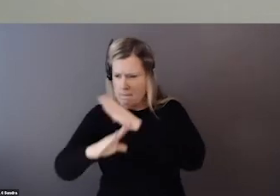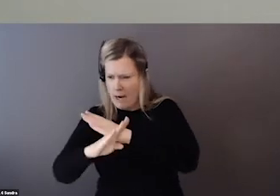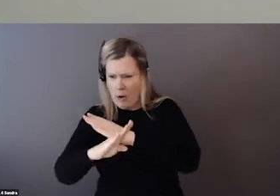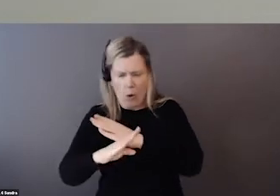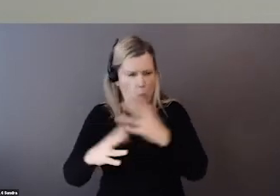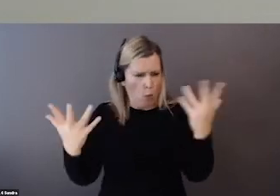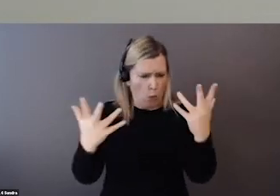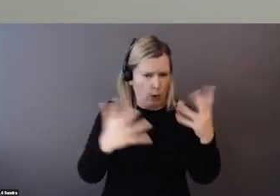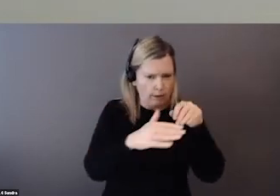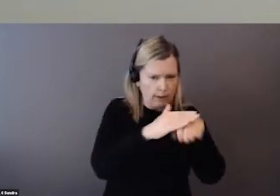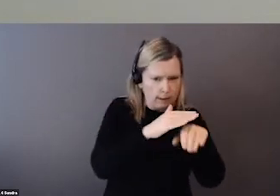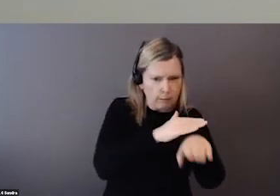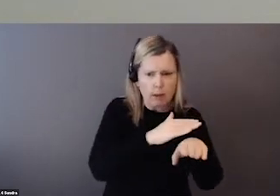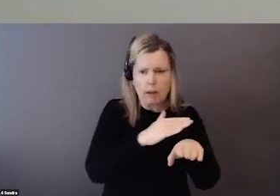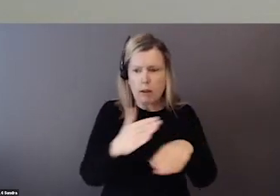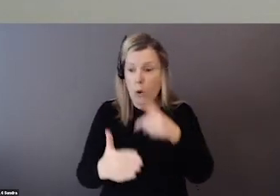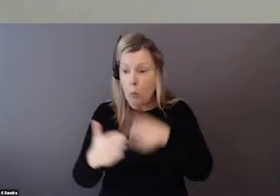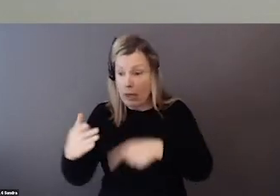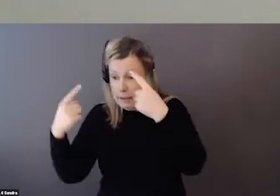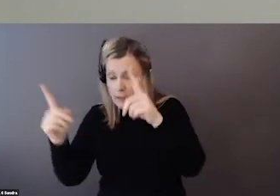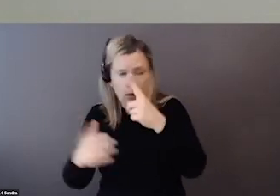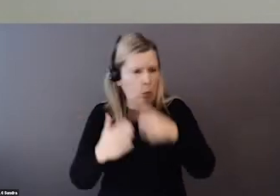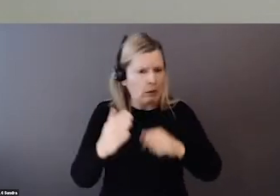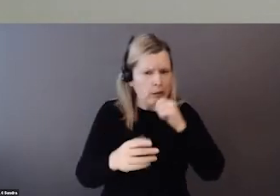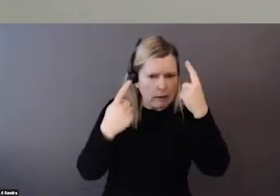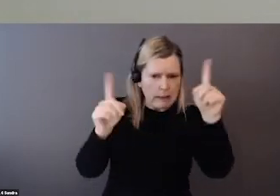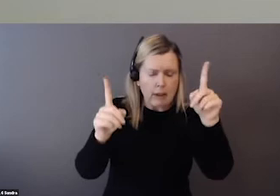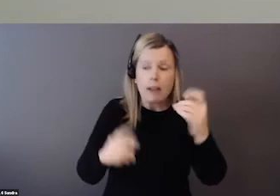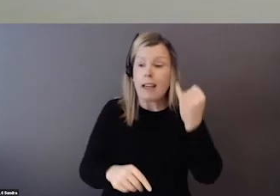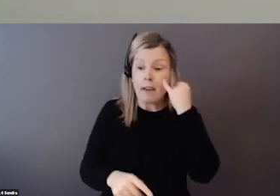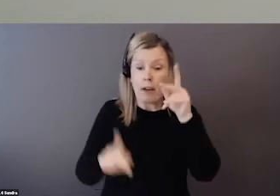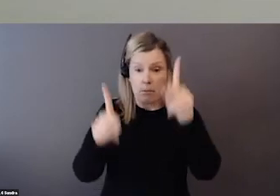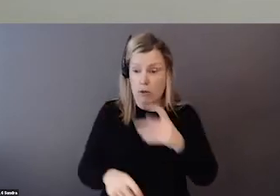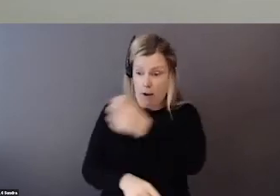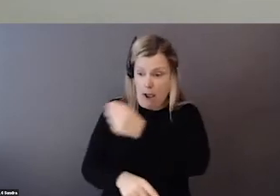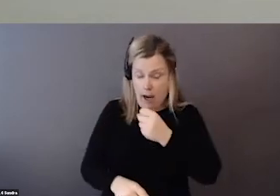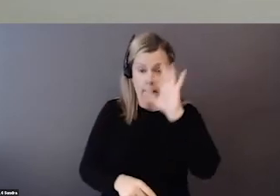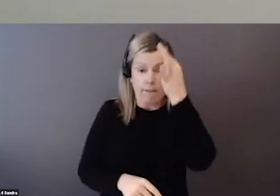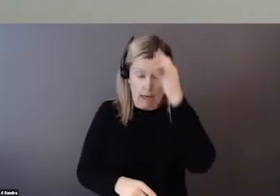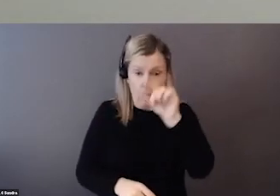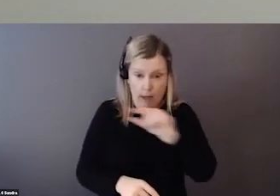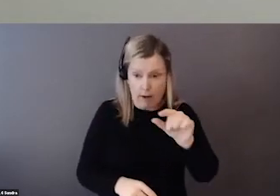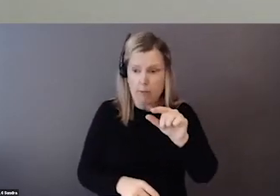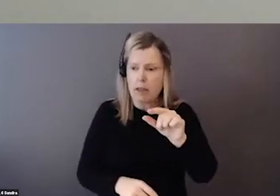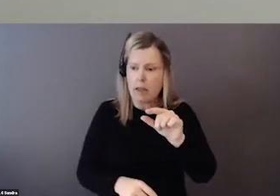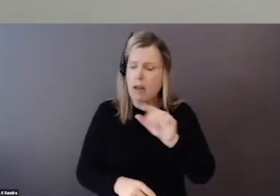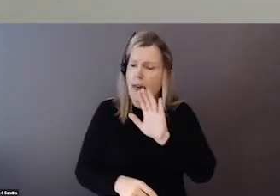at transition points into, within and out of the Canadian Federal Public Service for persons with disability.